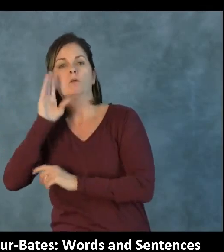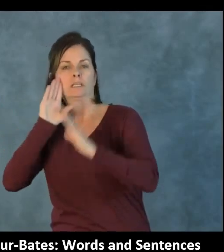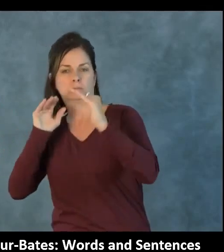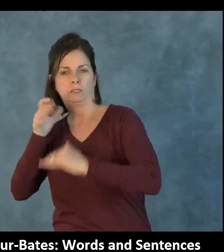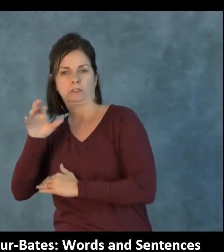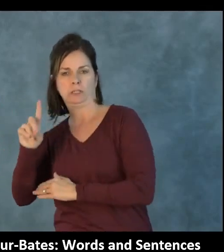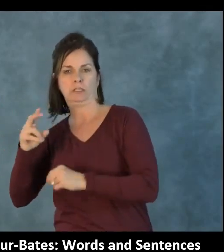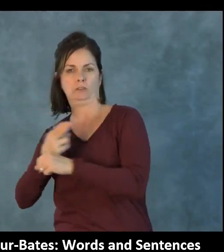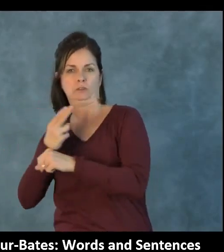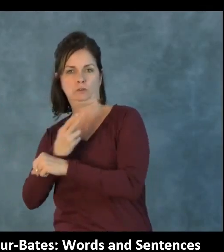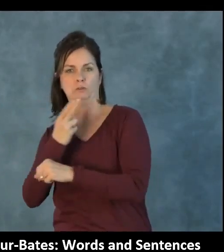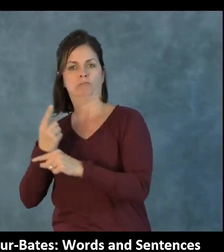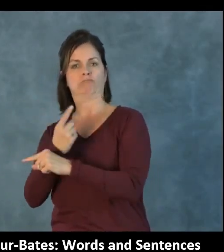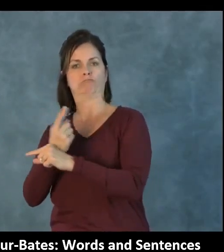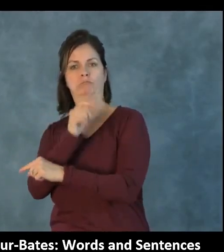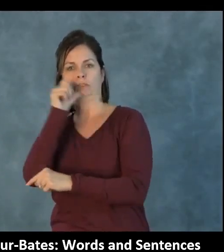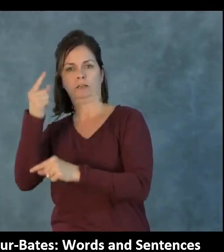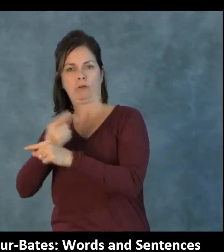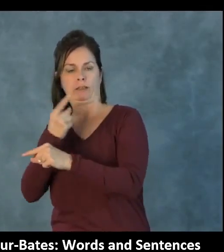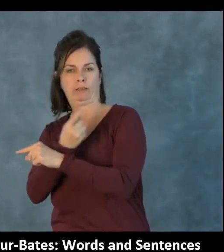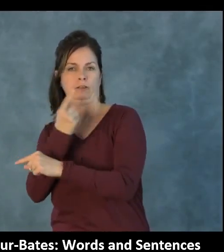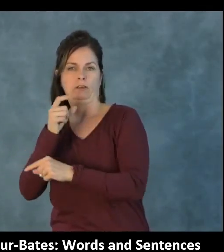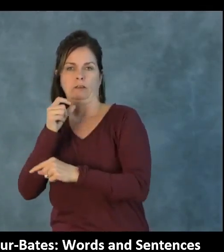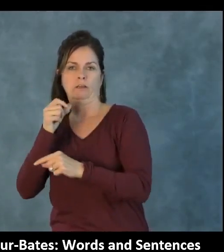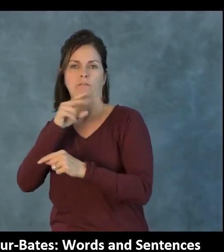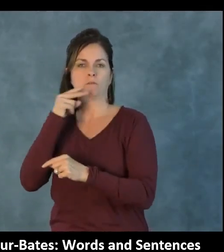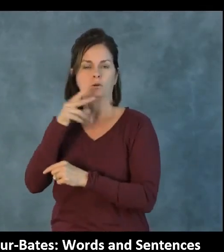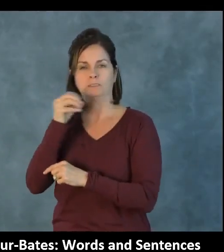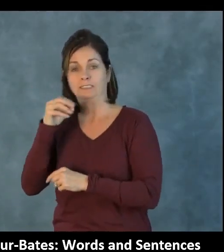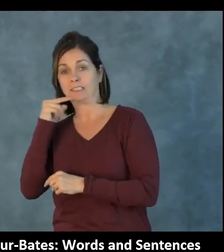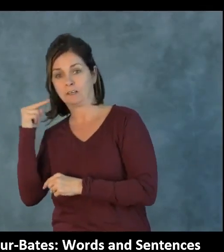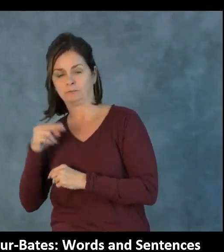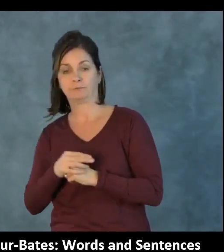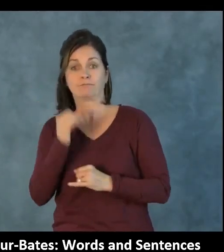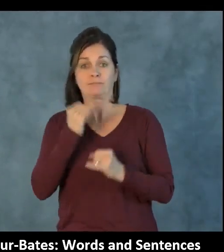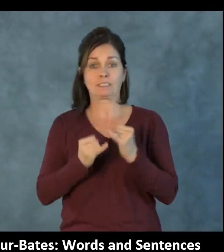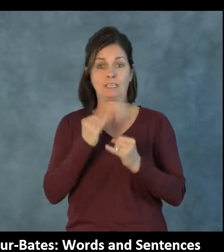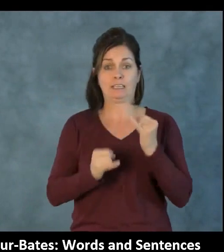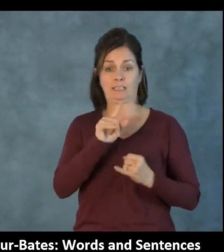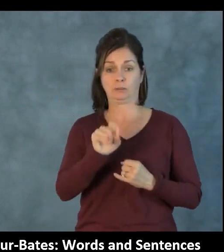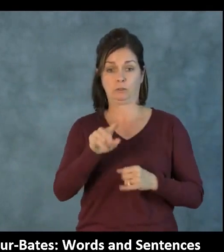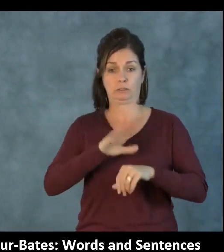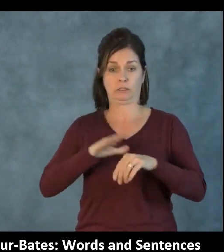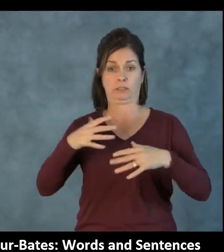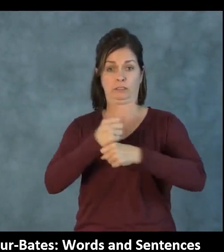really expect a child to be producing the irregular forms. Then the last question just asks,